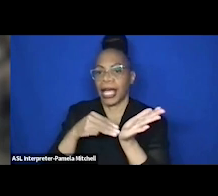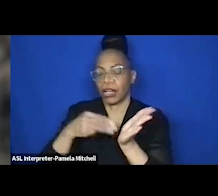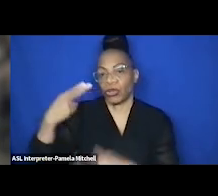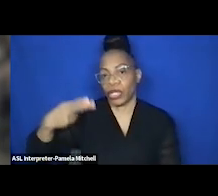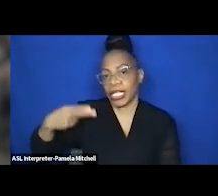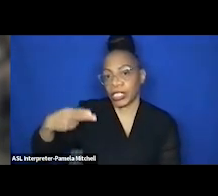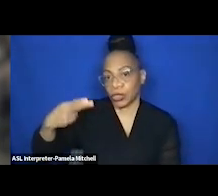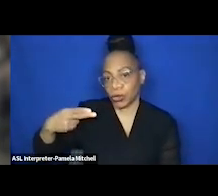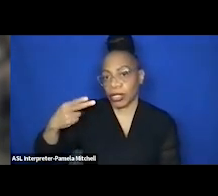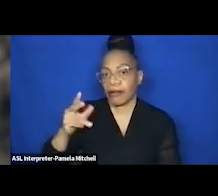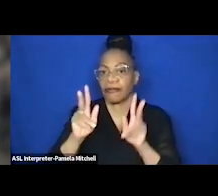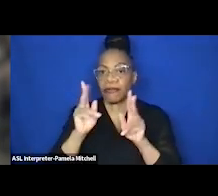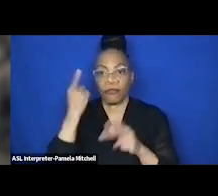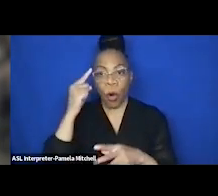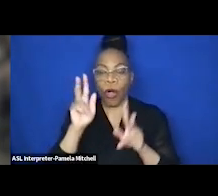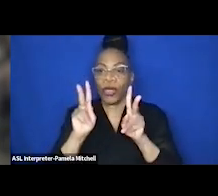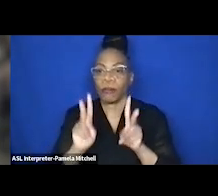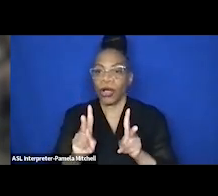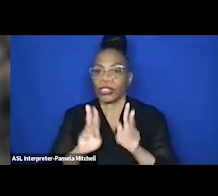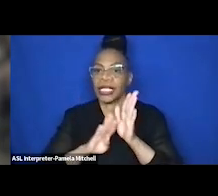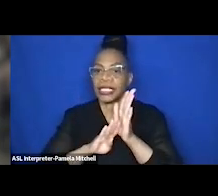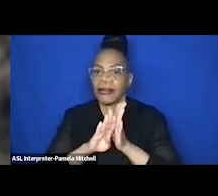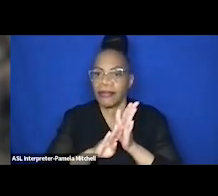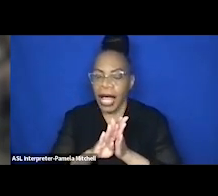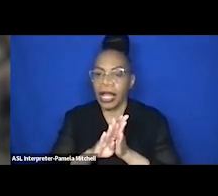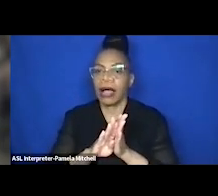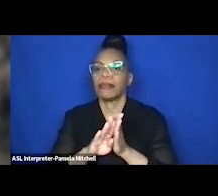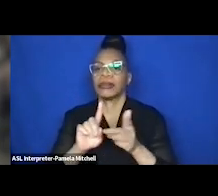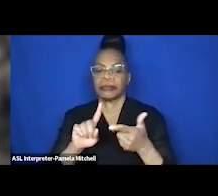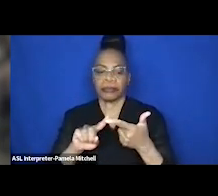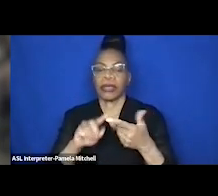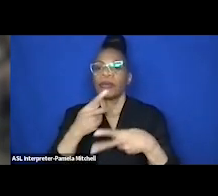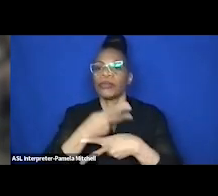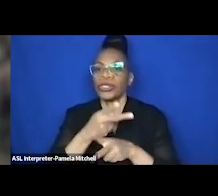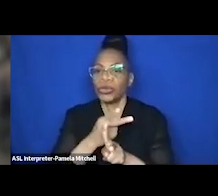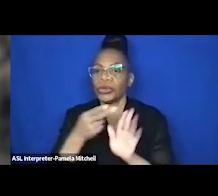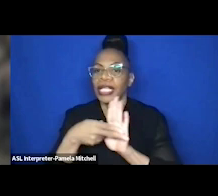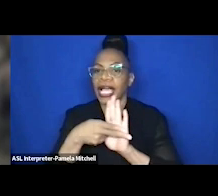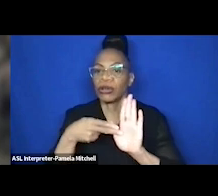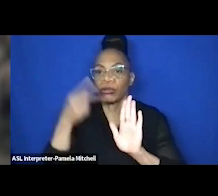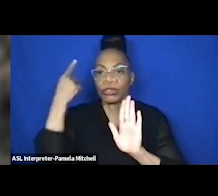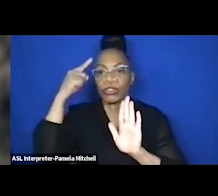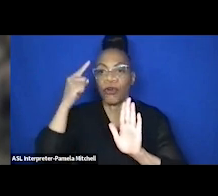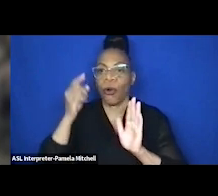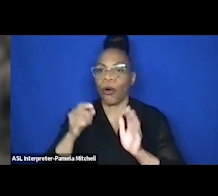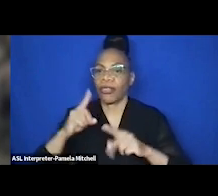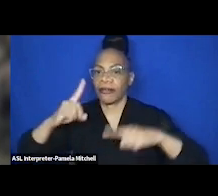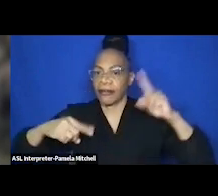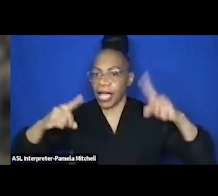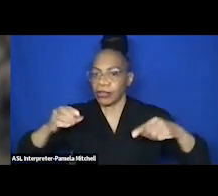develop and produce diagnoses for these clients. And because all of it was in-house,